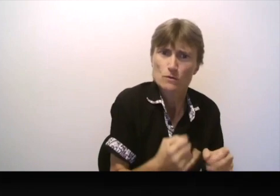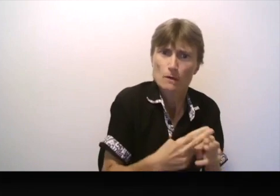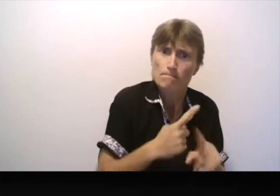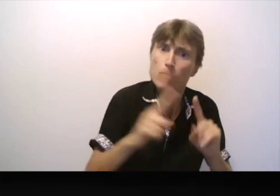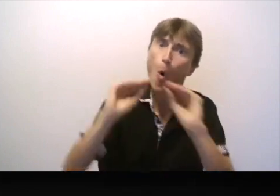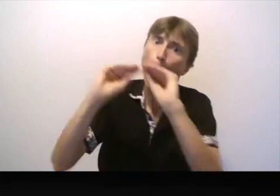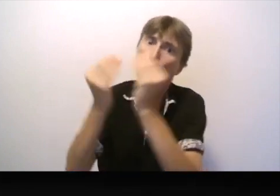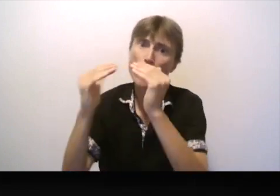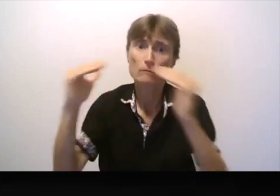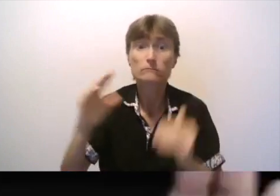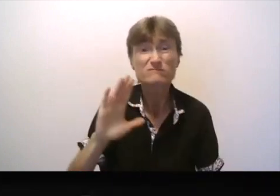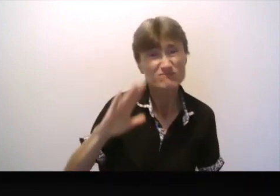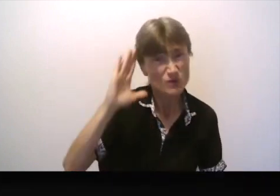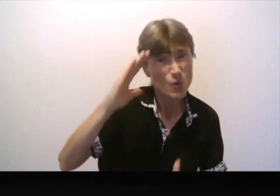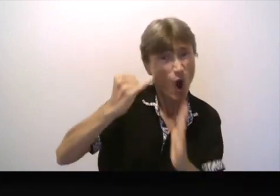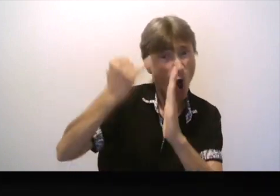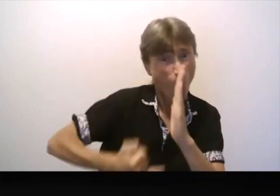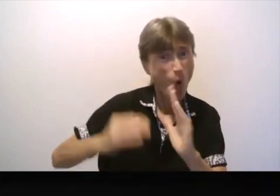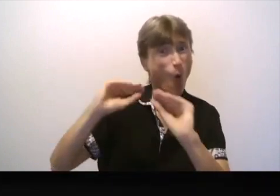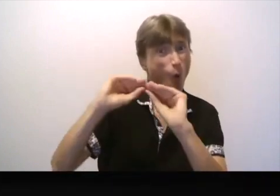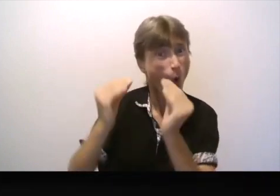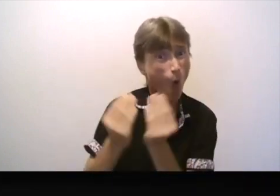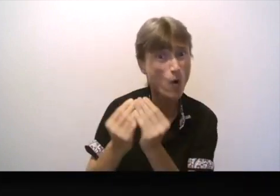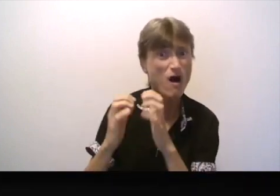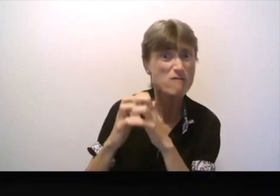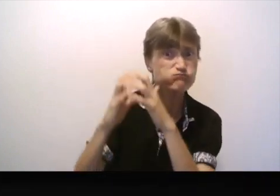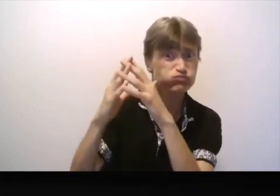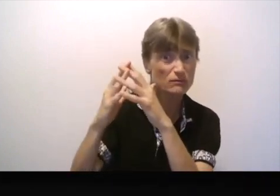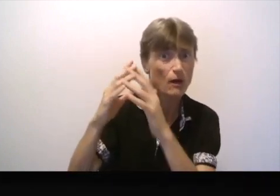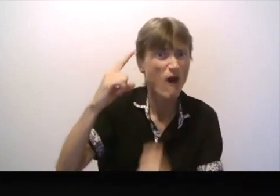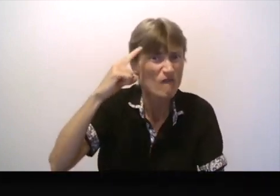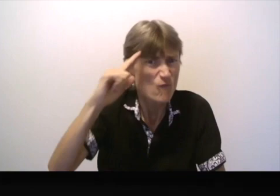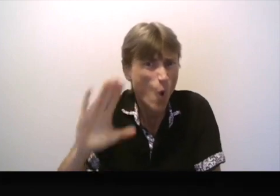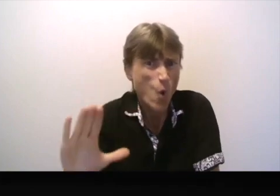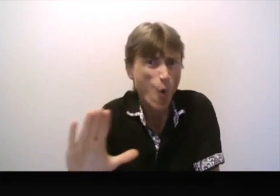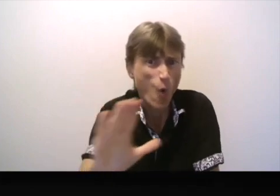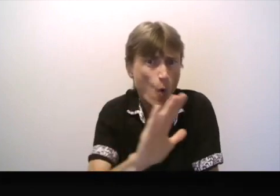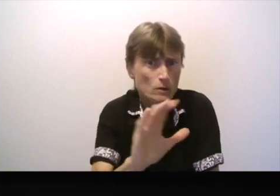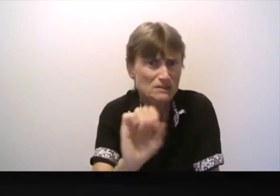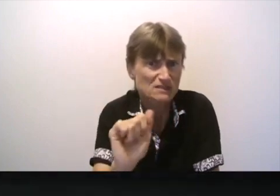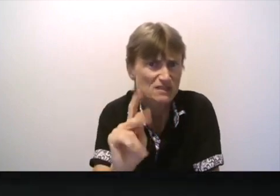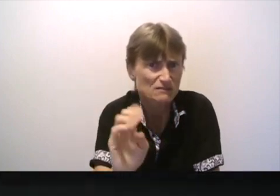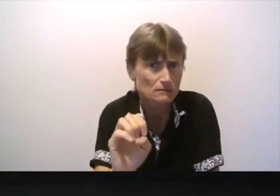arts organizations exist for artists so if we can't get them to sign on